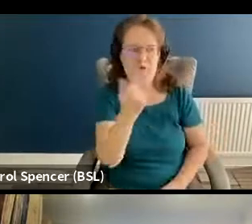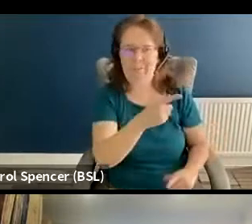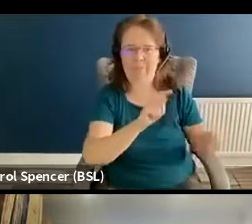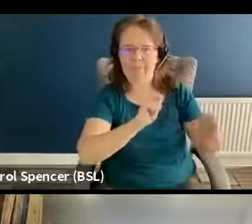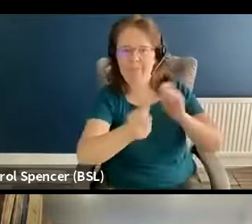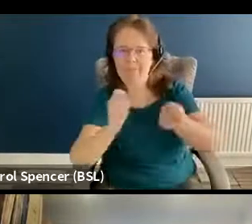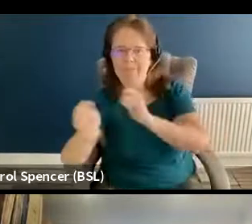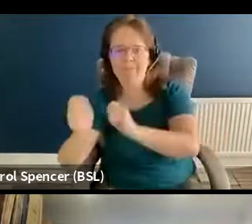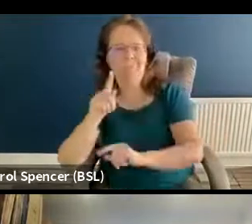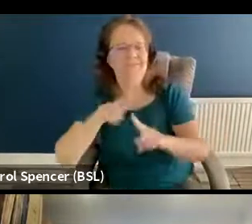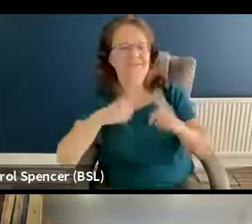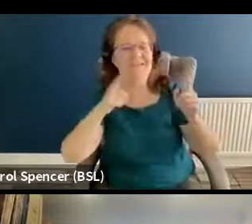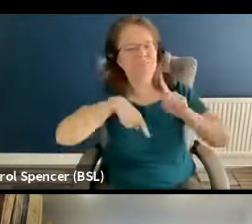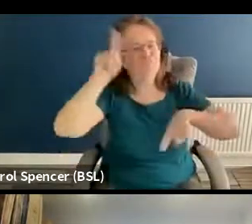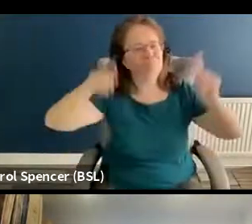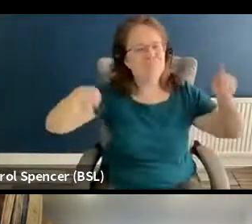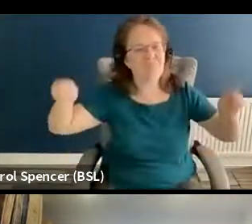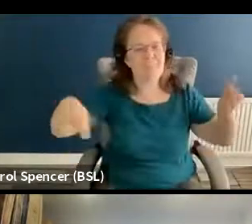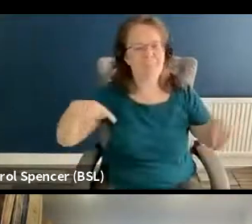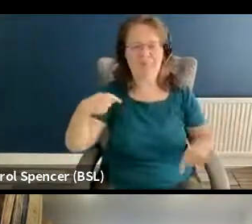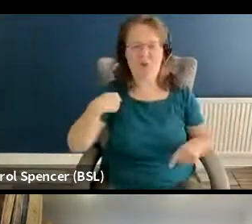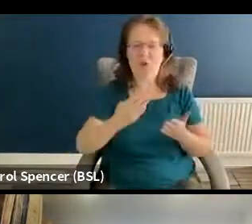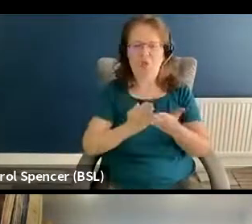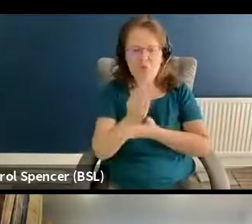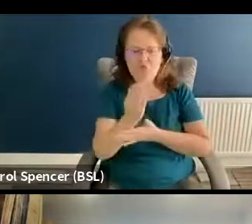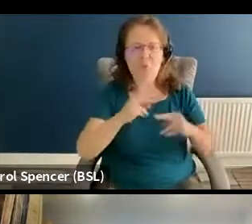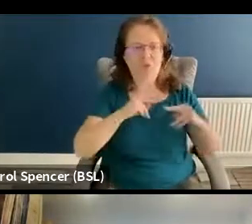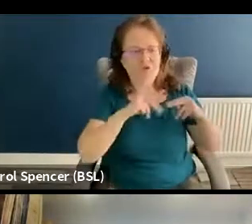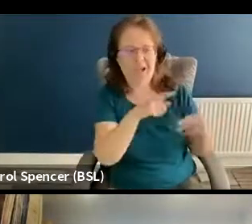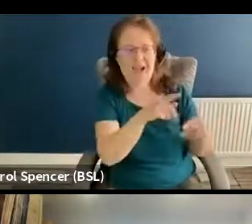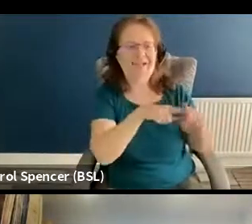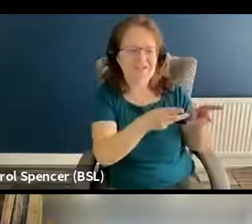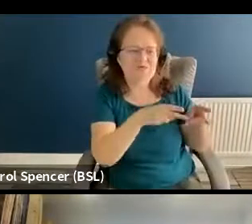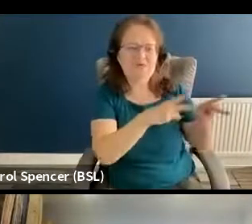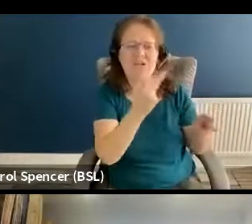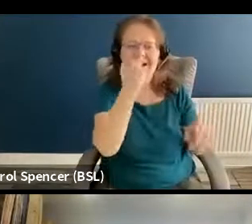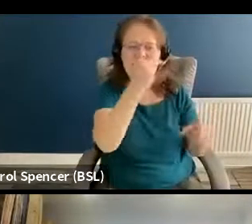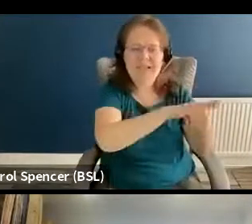like that? So we go through the journeys, using different scenarios and different technologies.